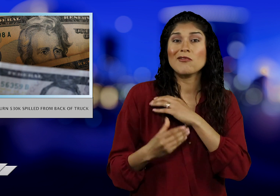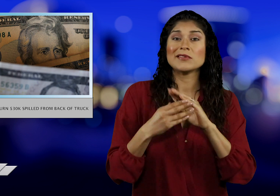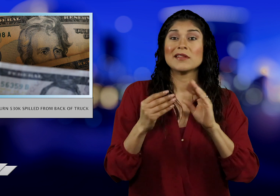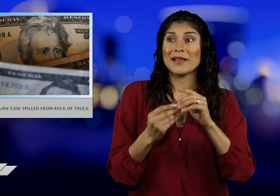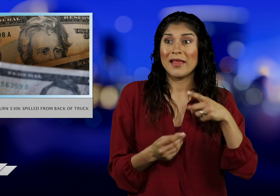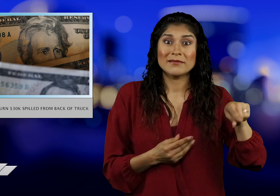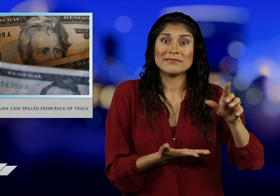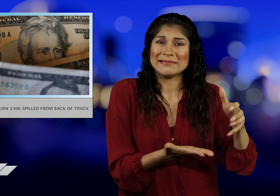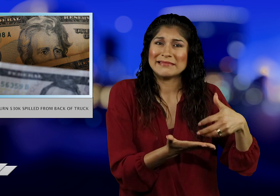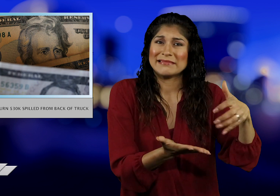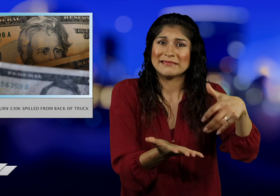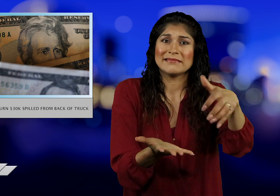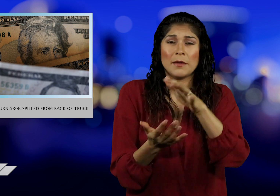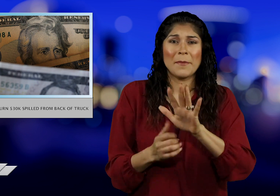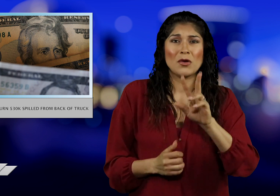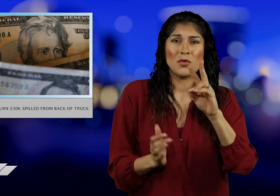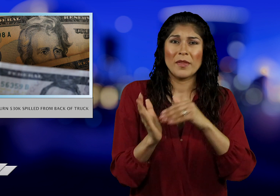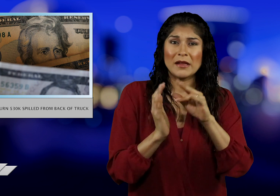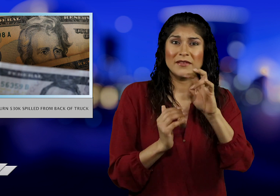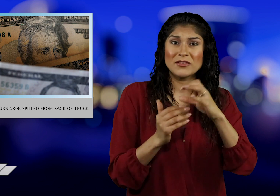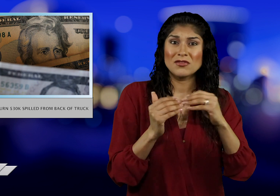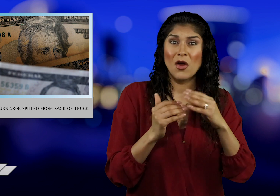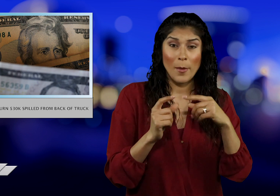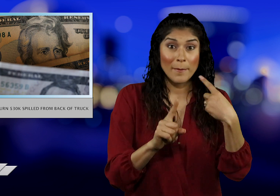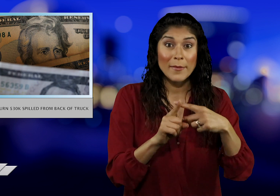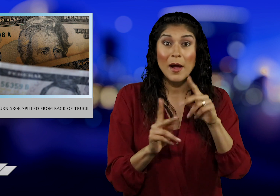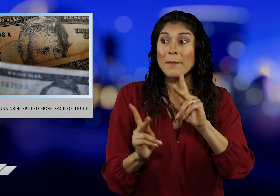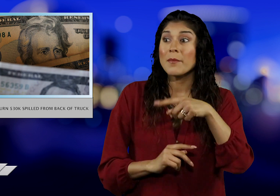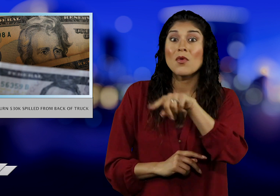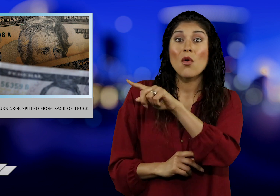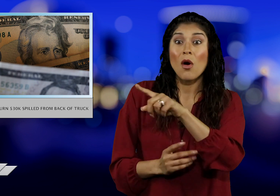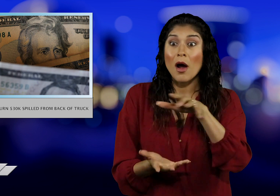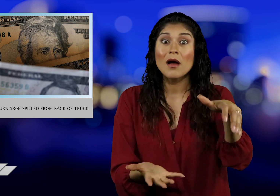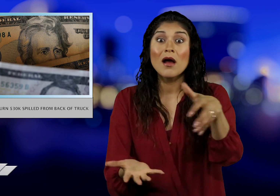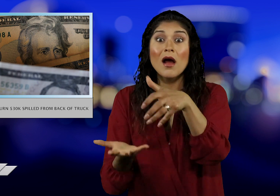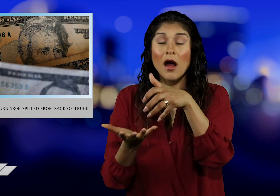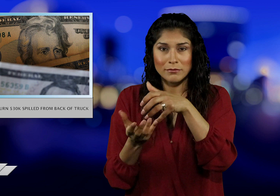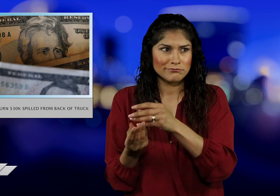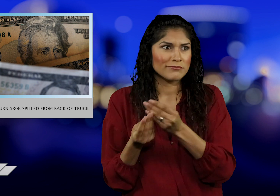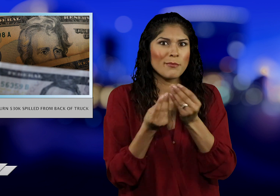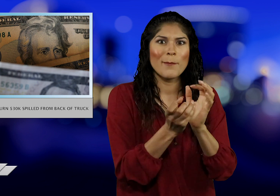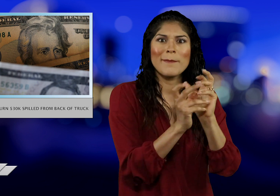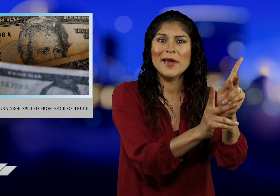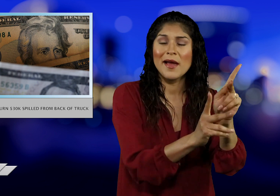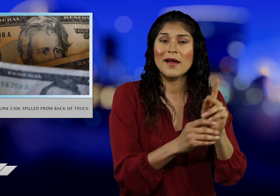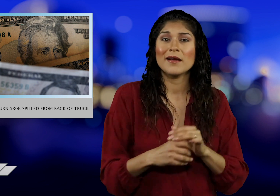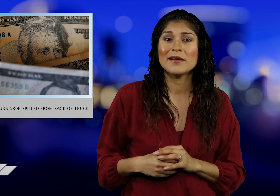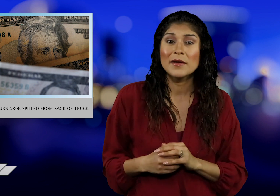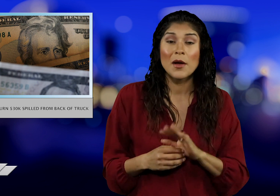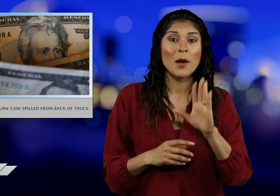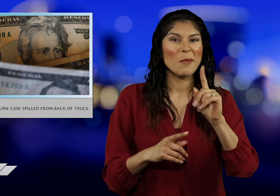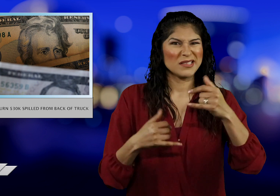Officers say about $2,700 was recovered from the scene and from people who returned the money to the precinct.